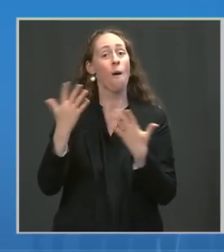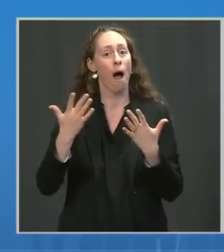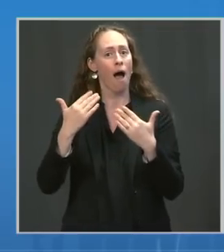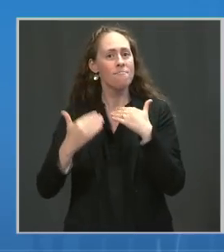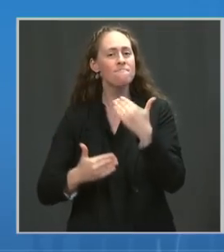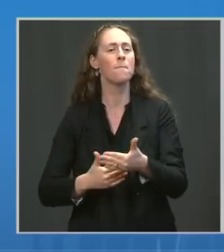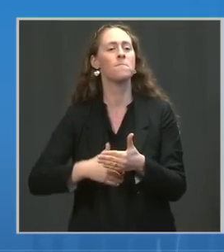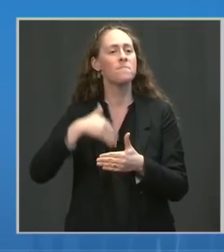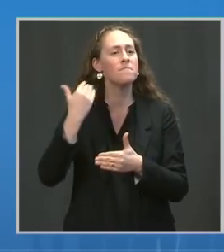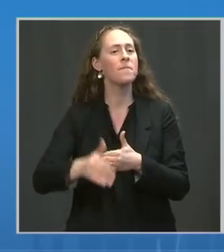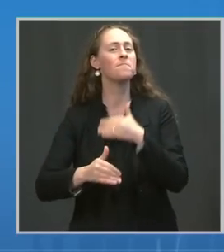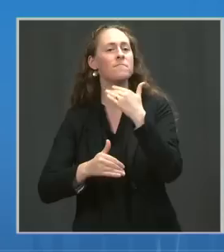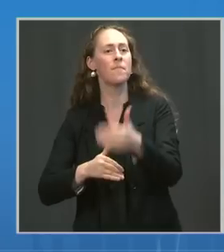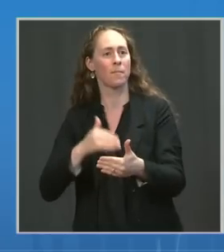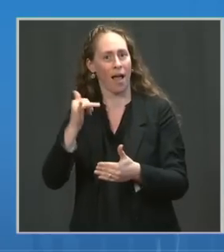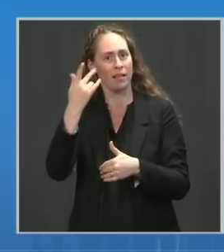we're getting into people's arms each day.